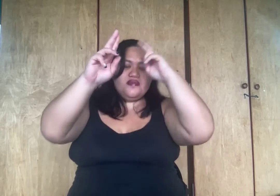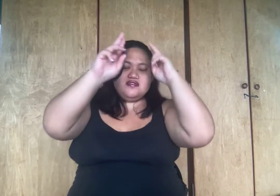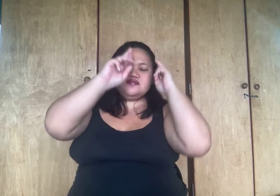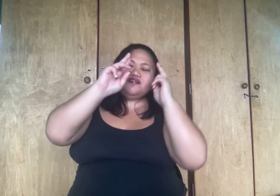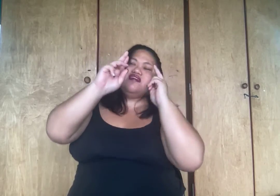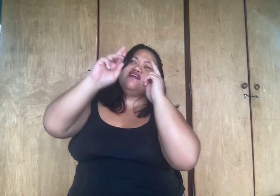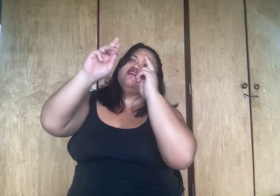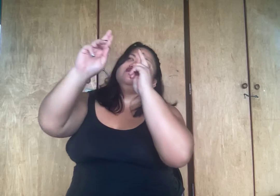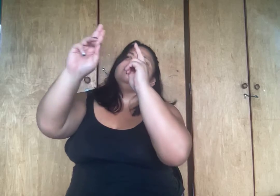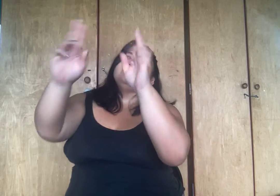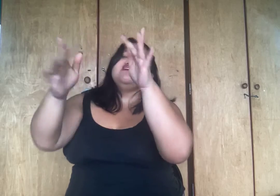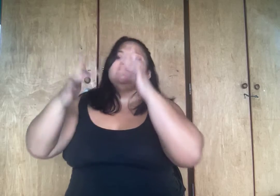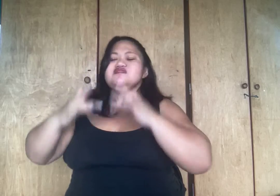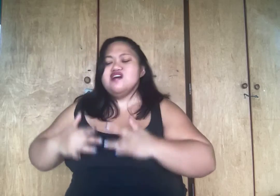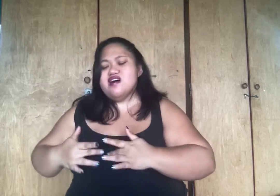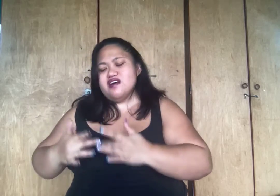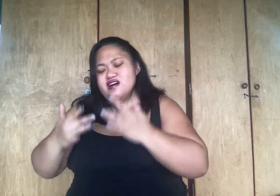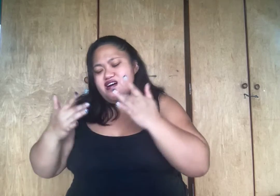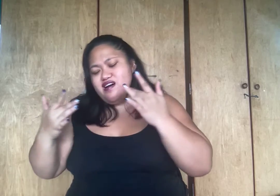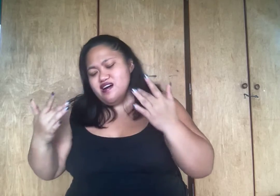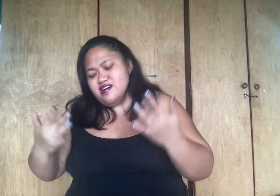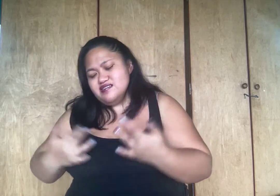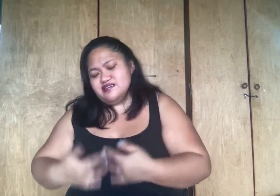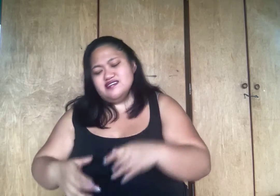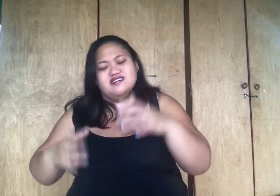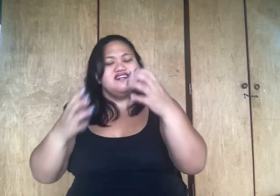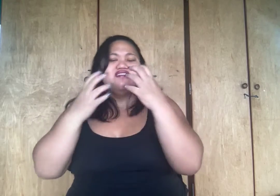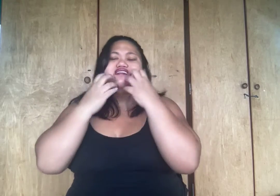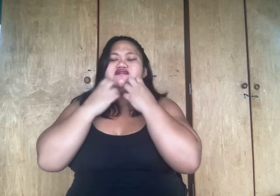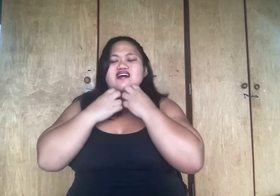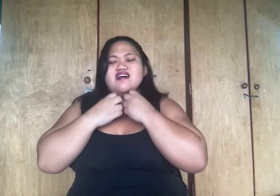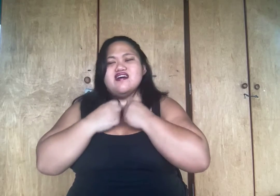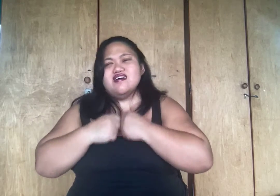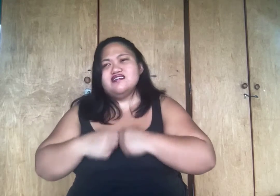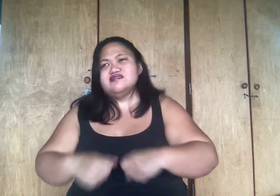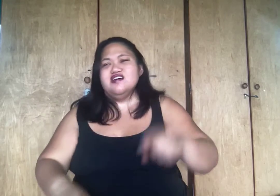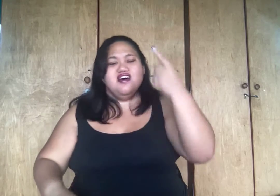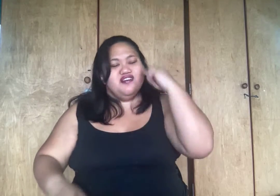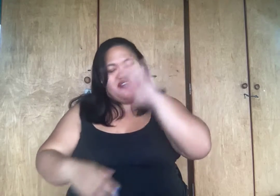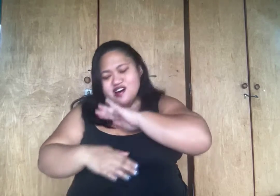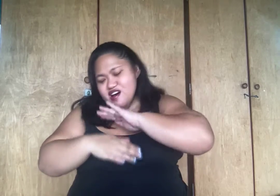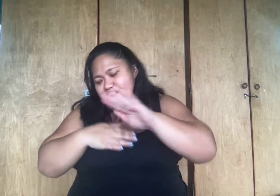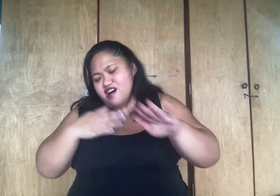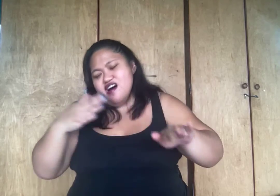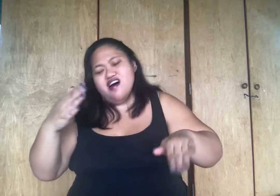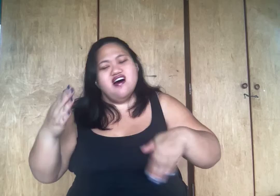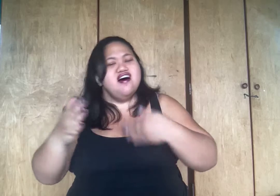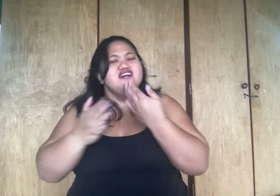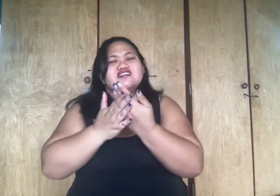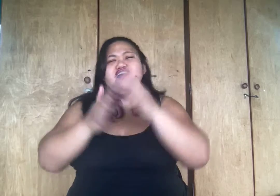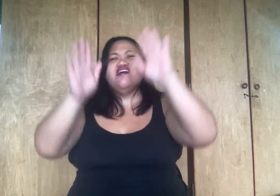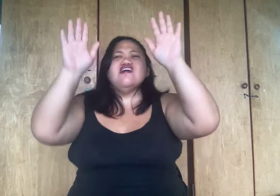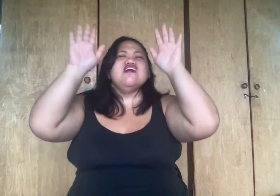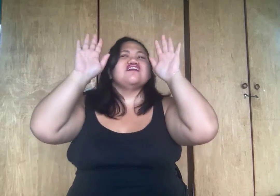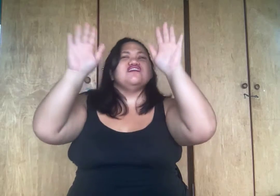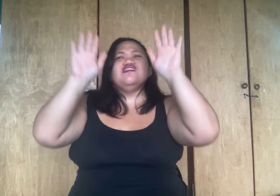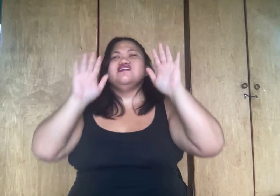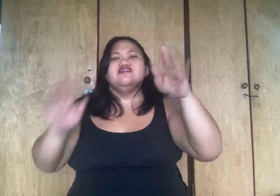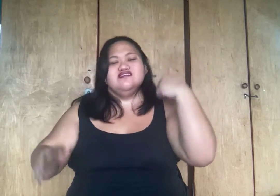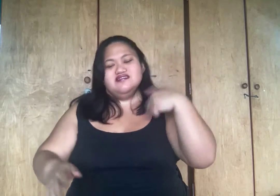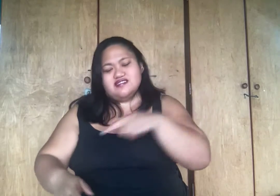... Your name is great ... ... your heart is kind ... ... for all your ... ... goodness ...